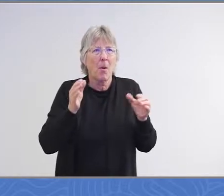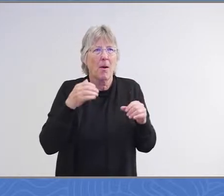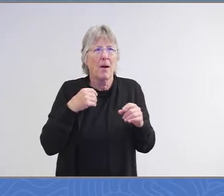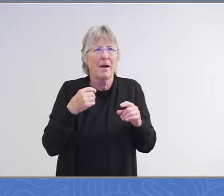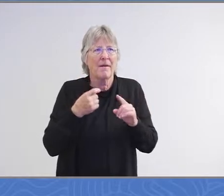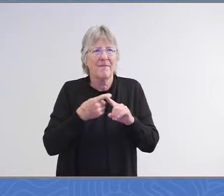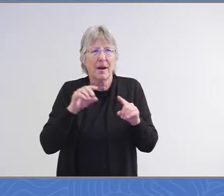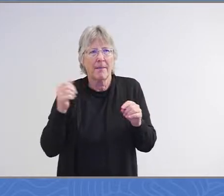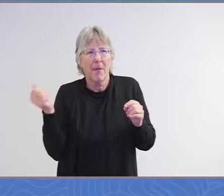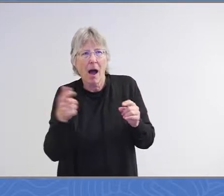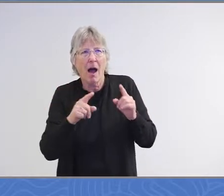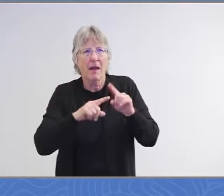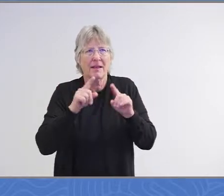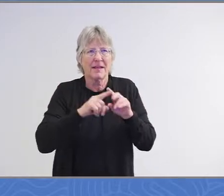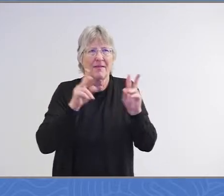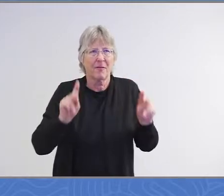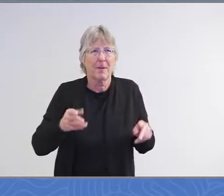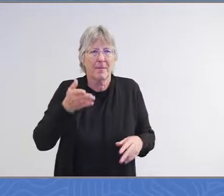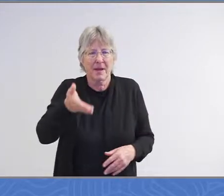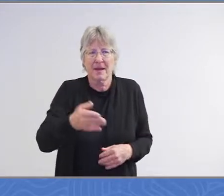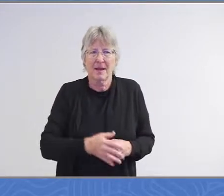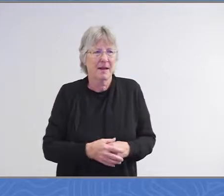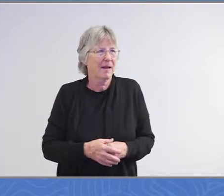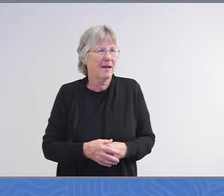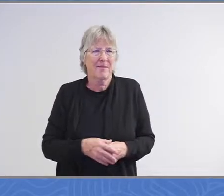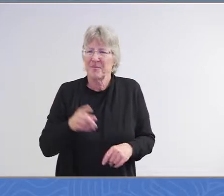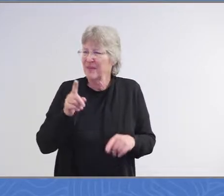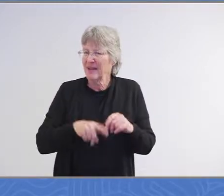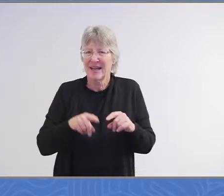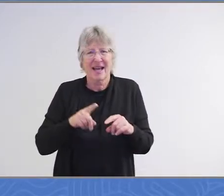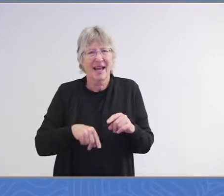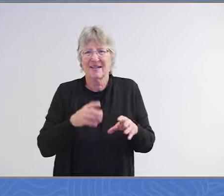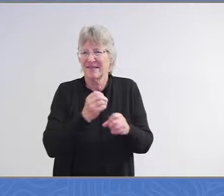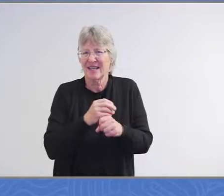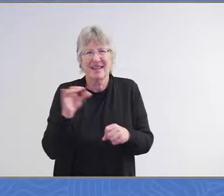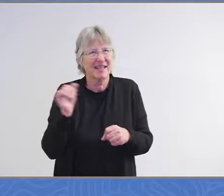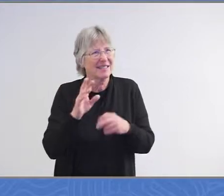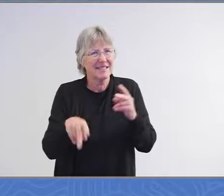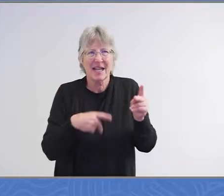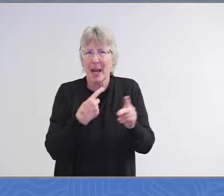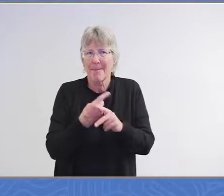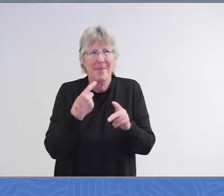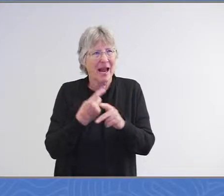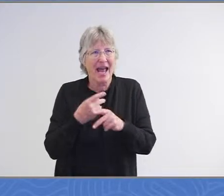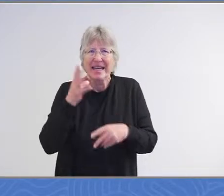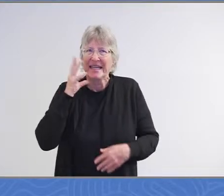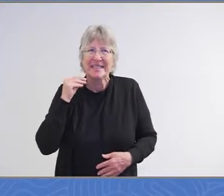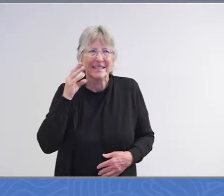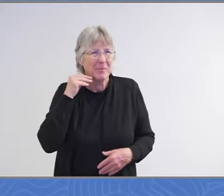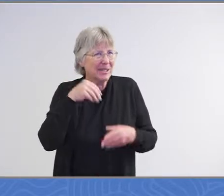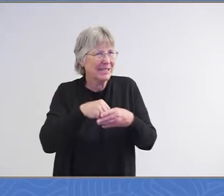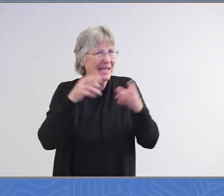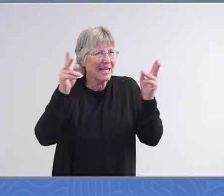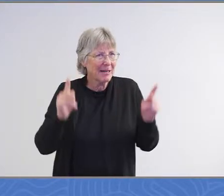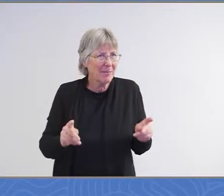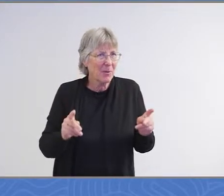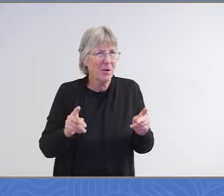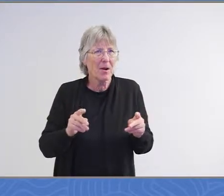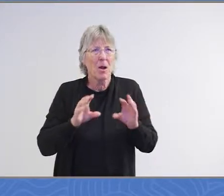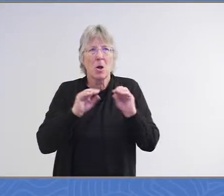that they can't get that same kind of experience with in-person learning. I mean, you're talking about no aids being there,